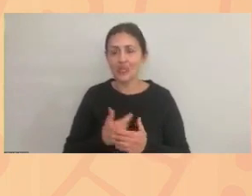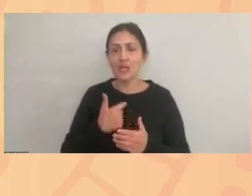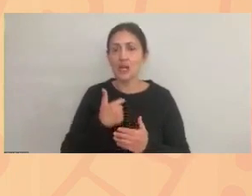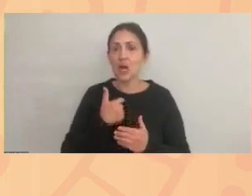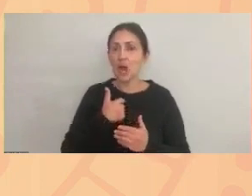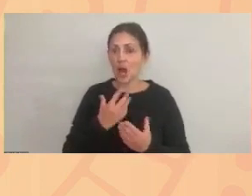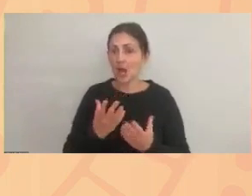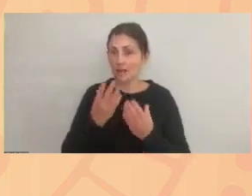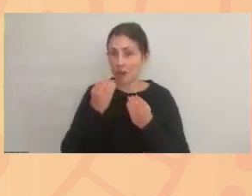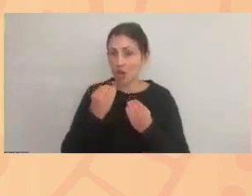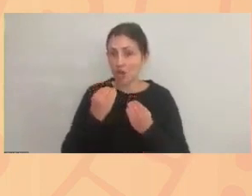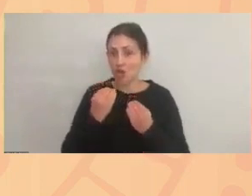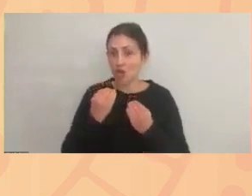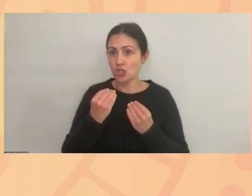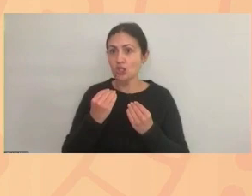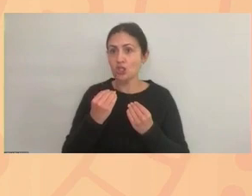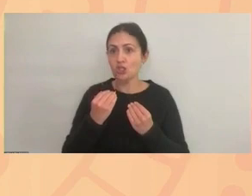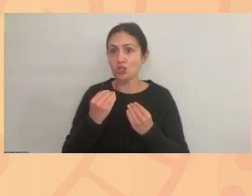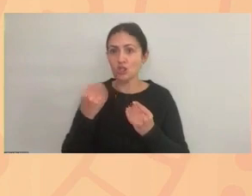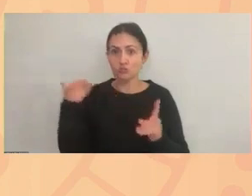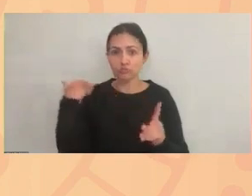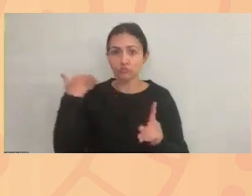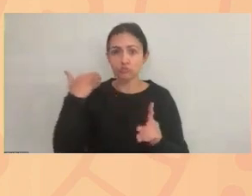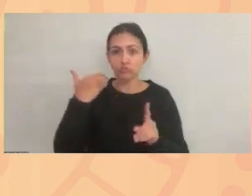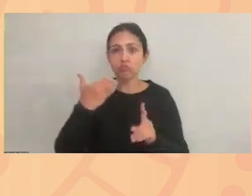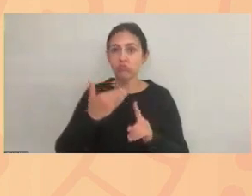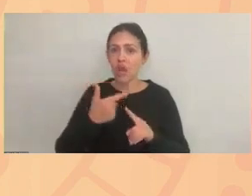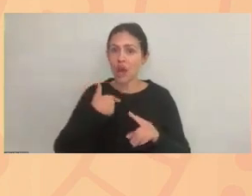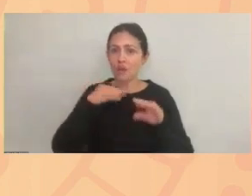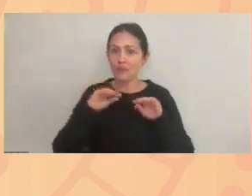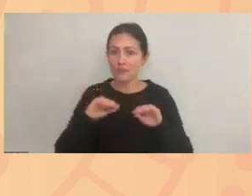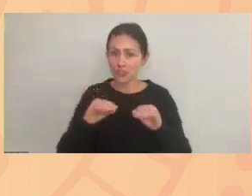I was still working language and they still bring us back to do language with learning kids,